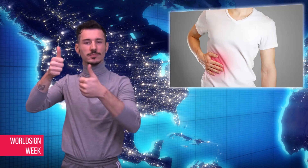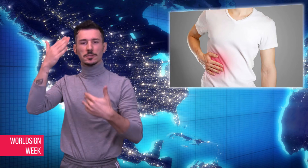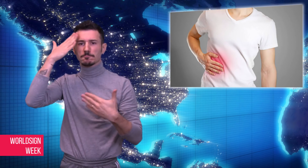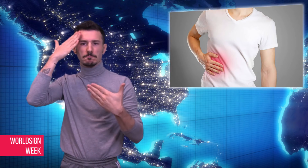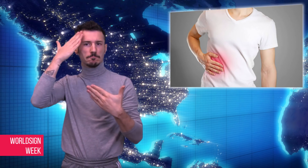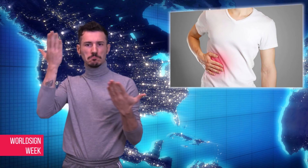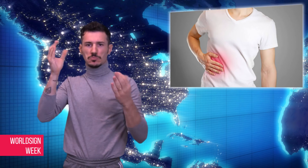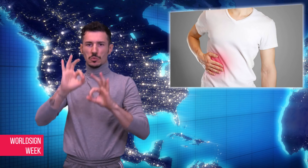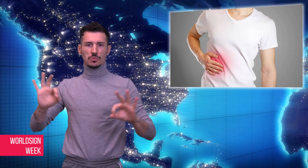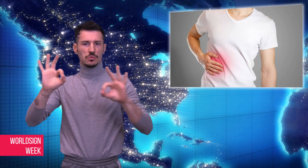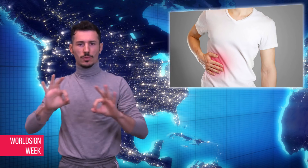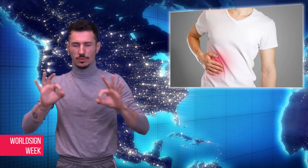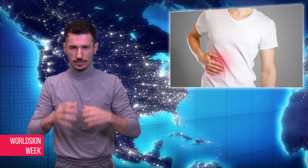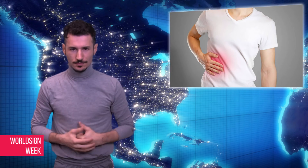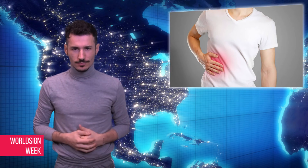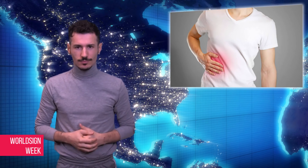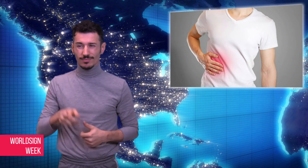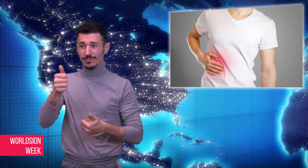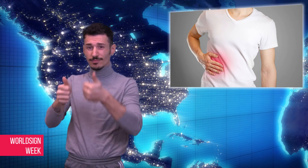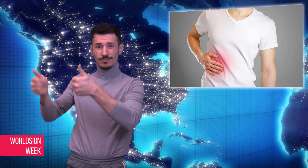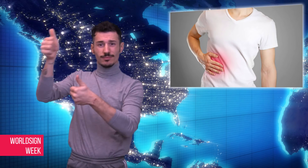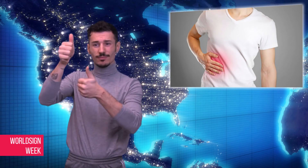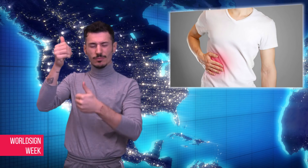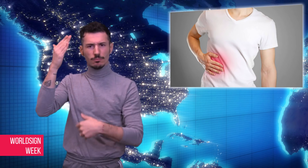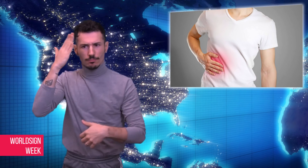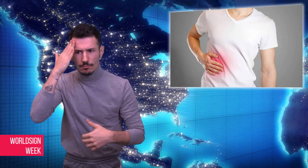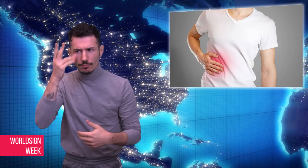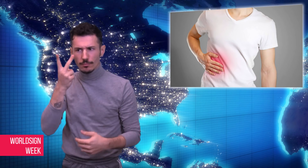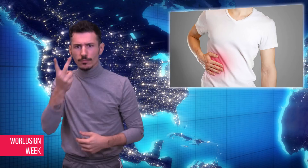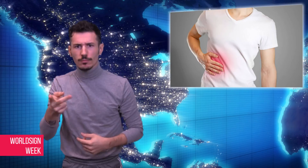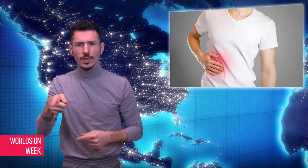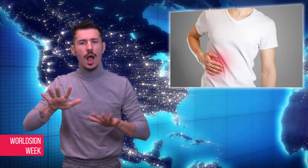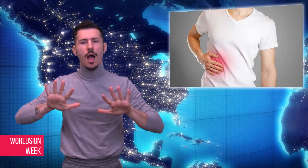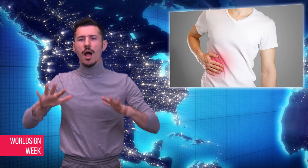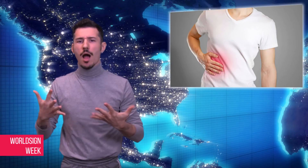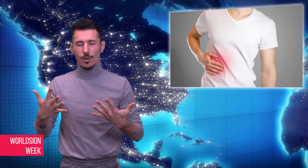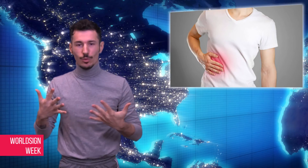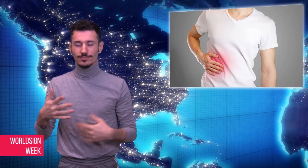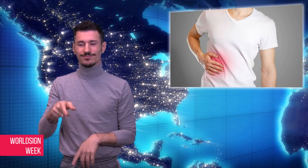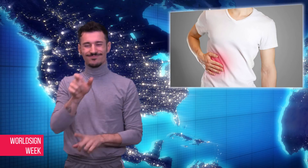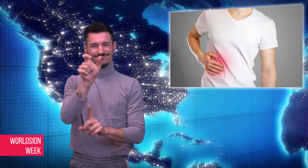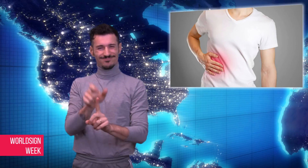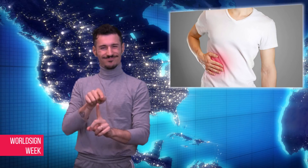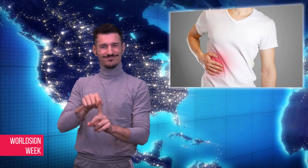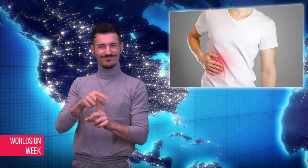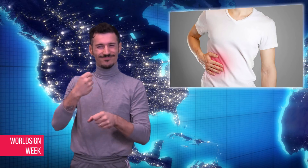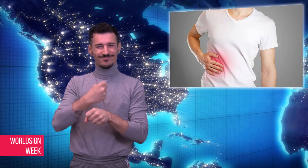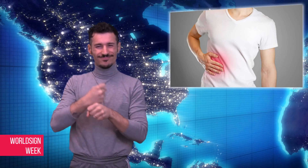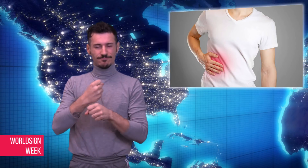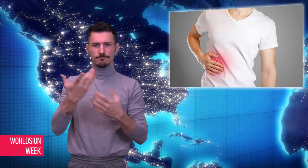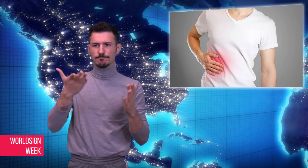had no knowledge according to a statement.